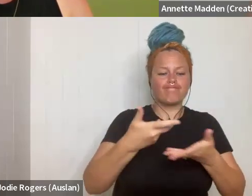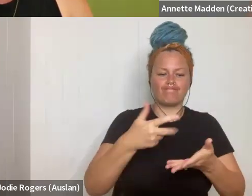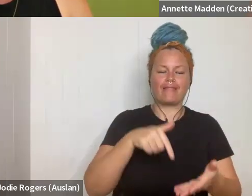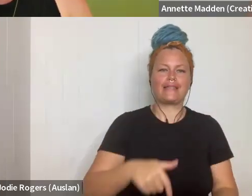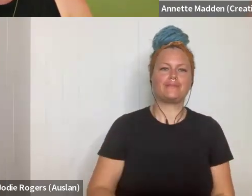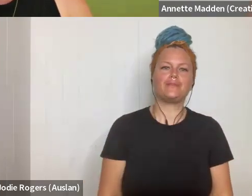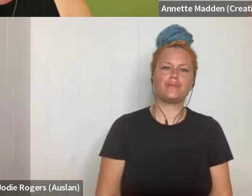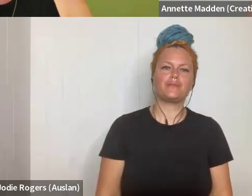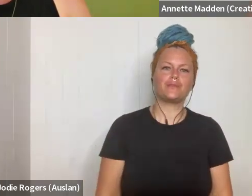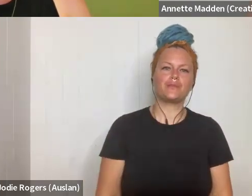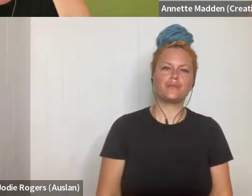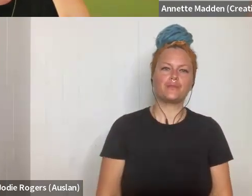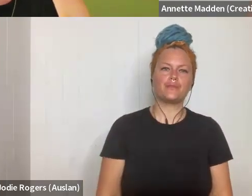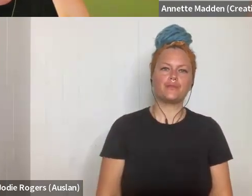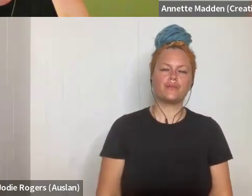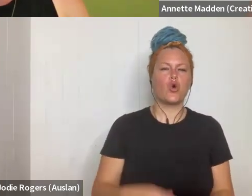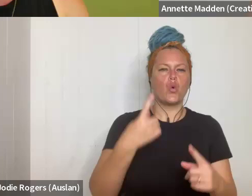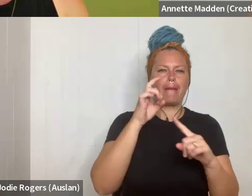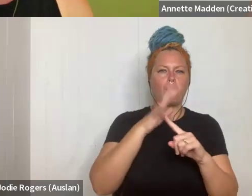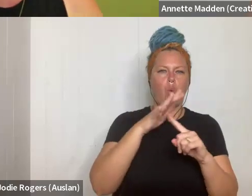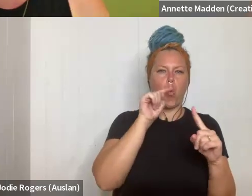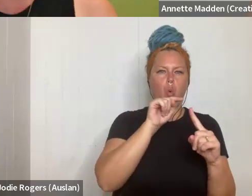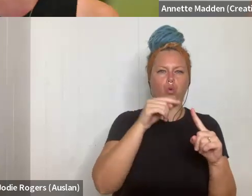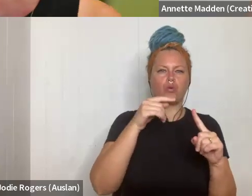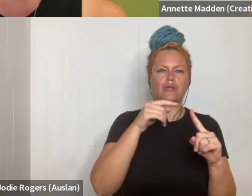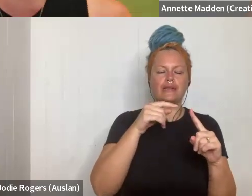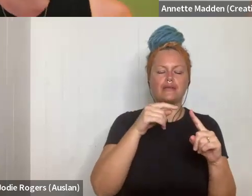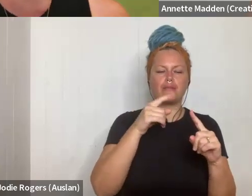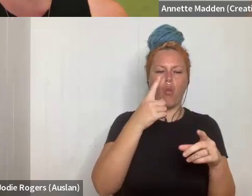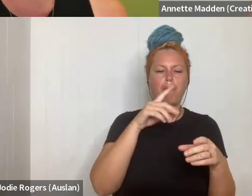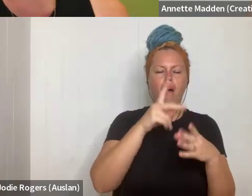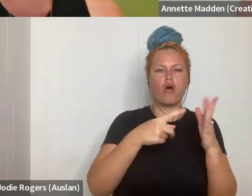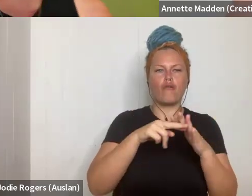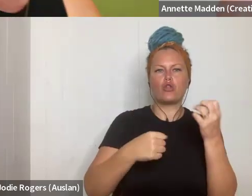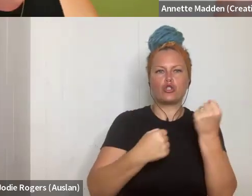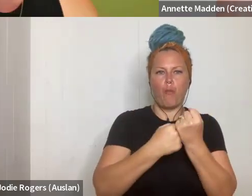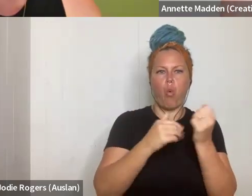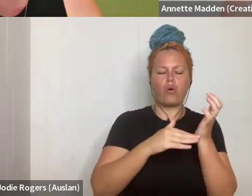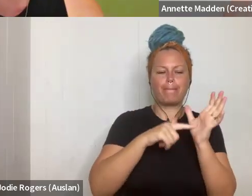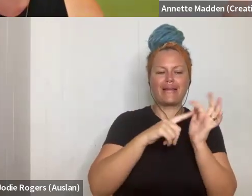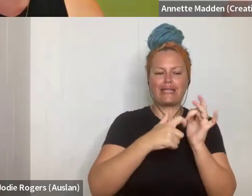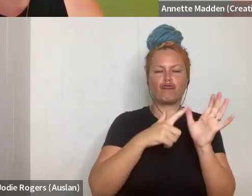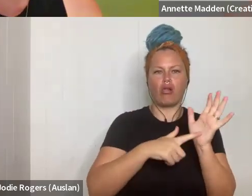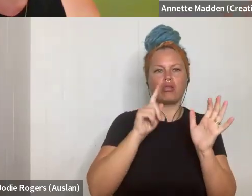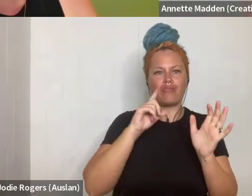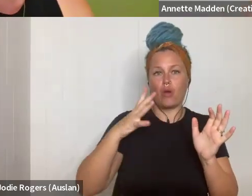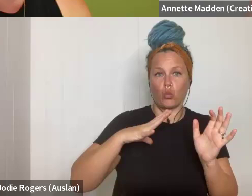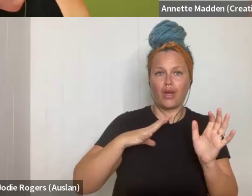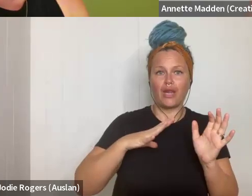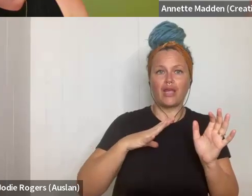about so we thought we might have a chat about this one, unless, you are welcome to plug-in other questions as well as we talk.